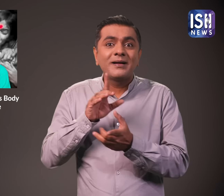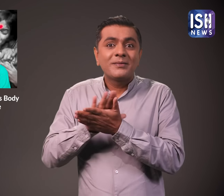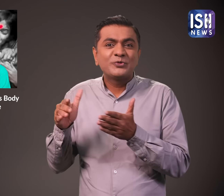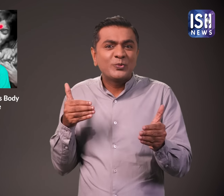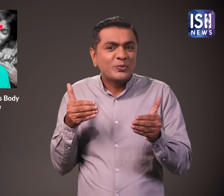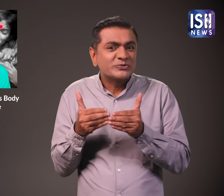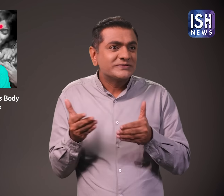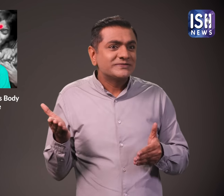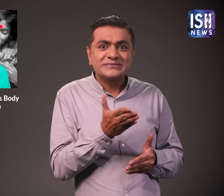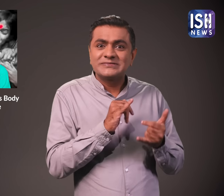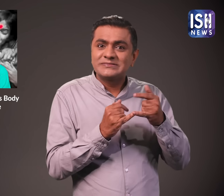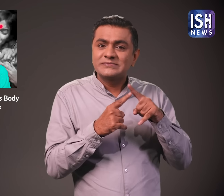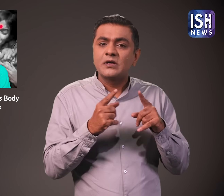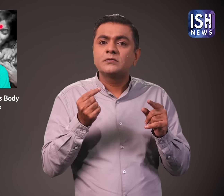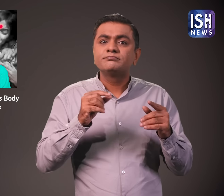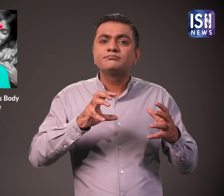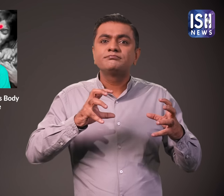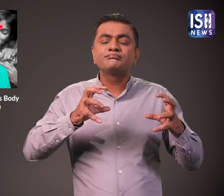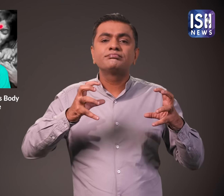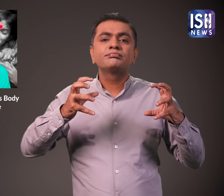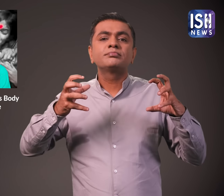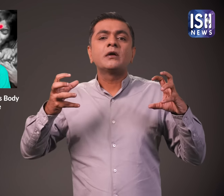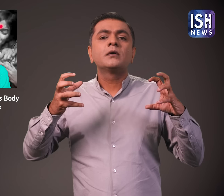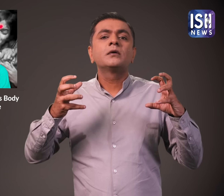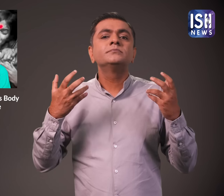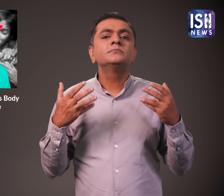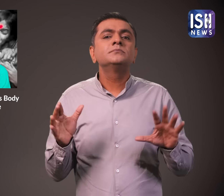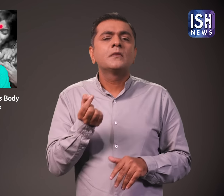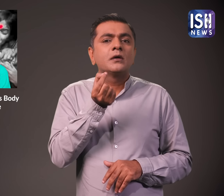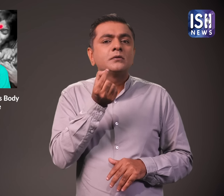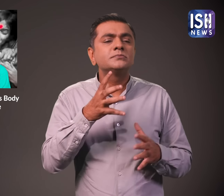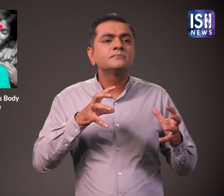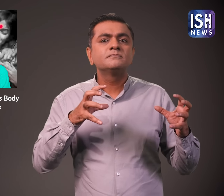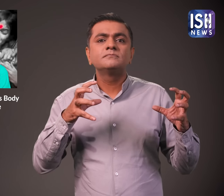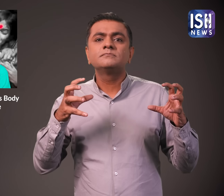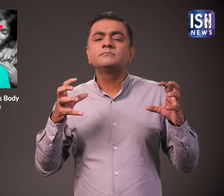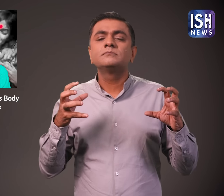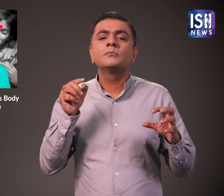Himesh, who was a good friend of Saksham, then came into conflict over this.